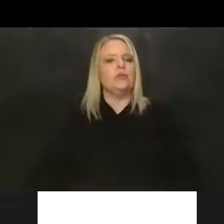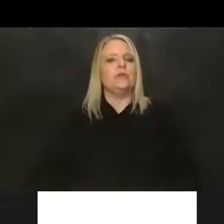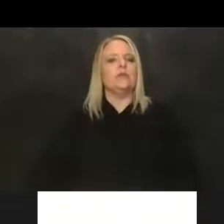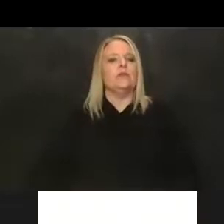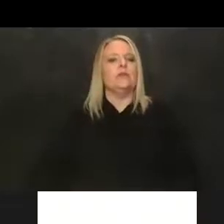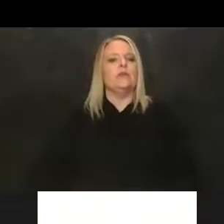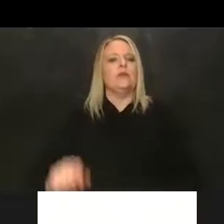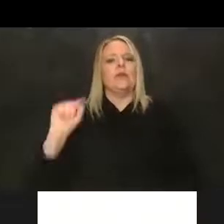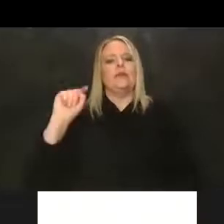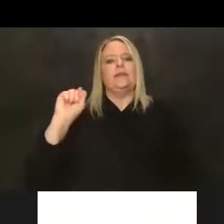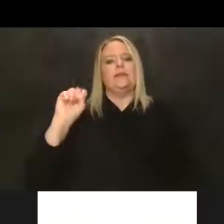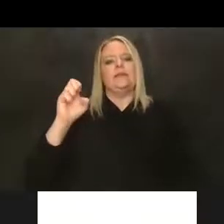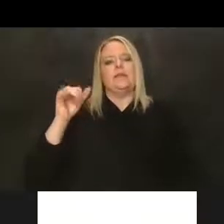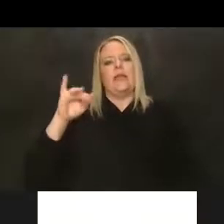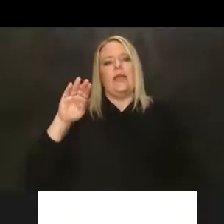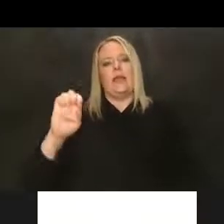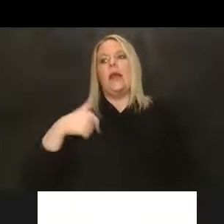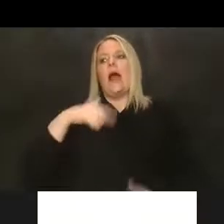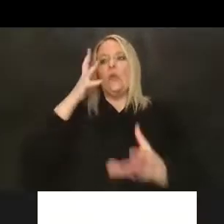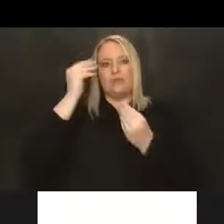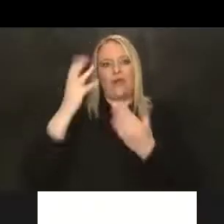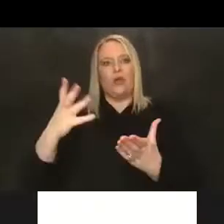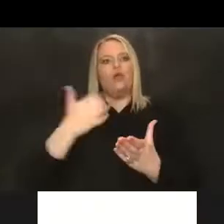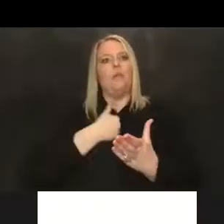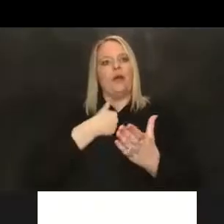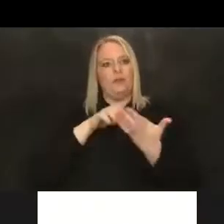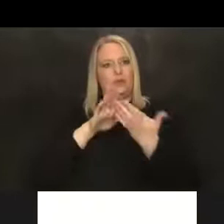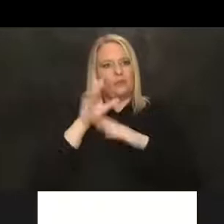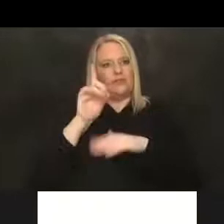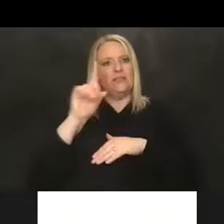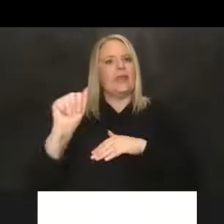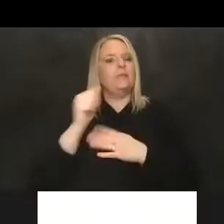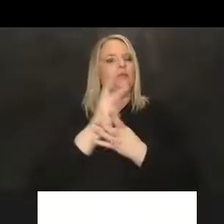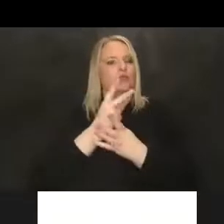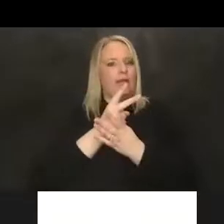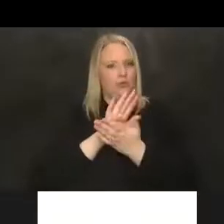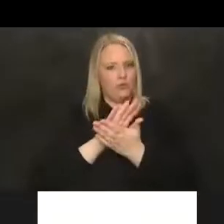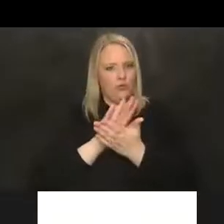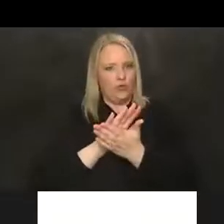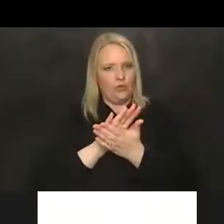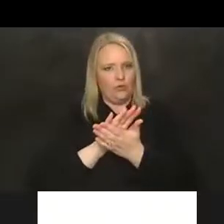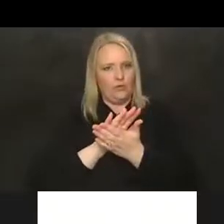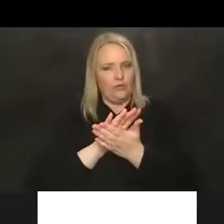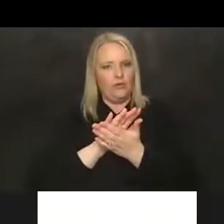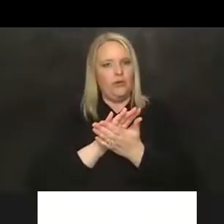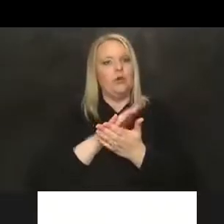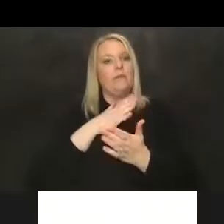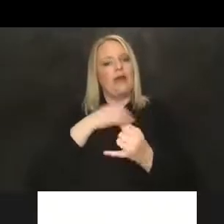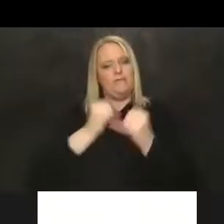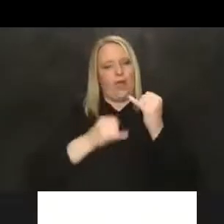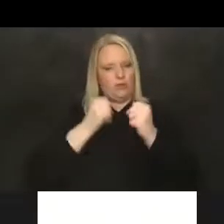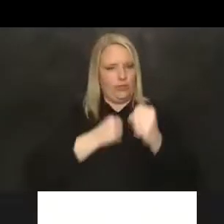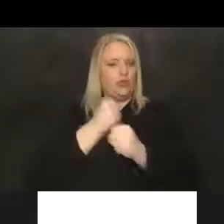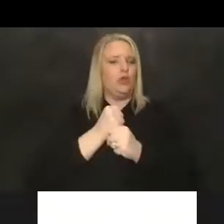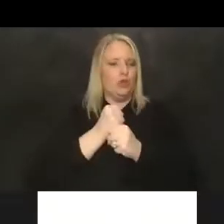I will tell you, I became disabled in graduate school in my final year, and